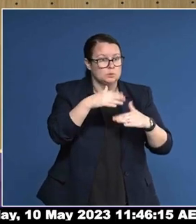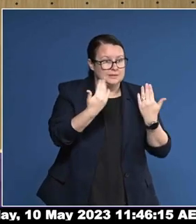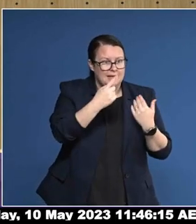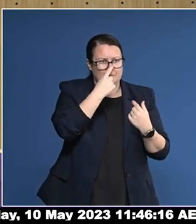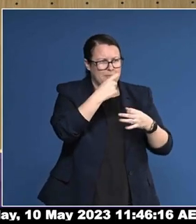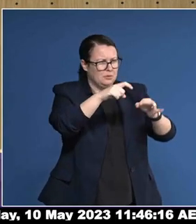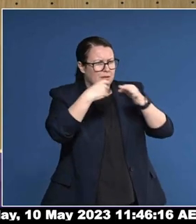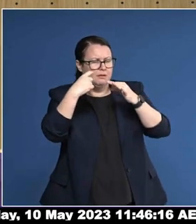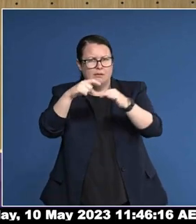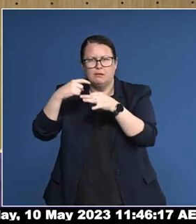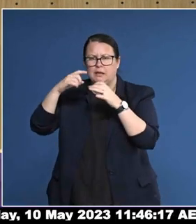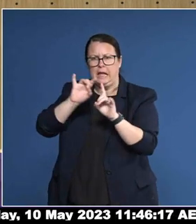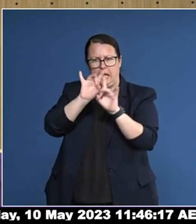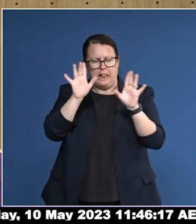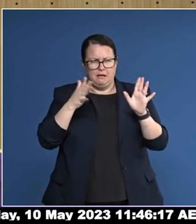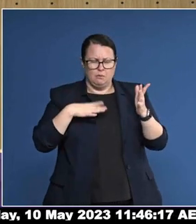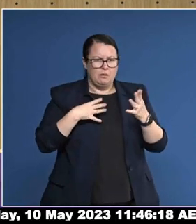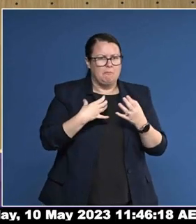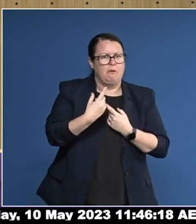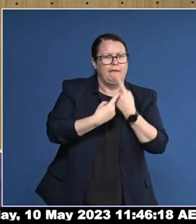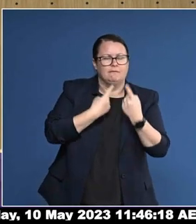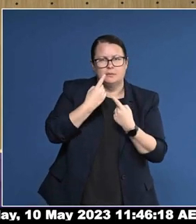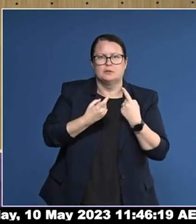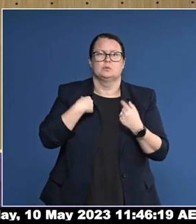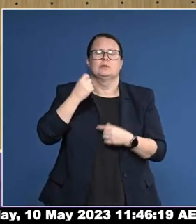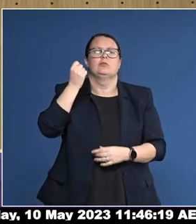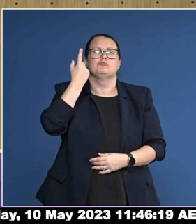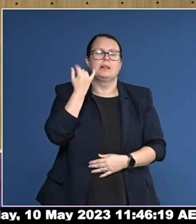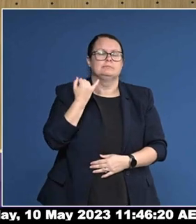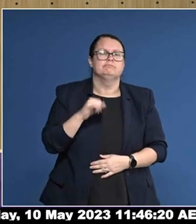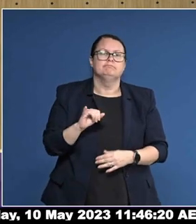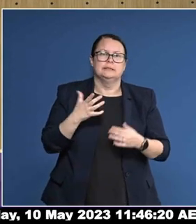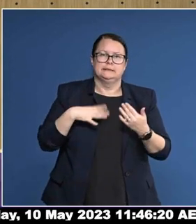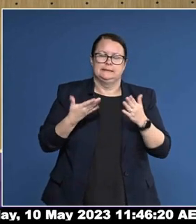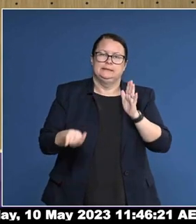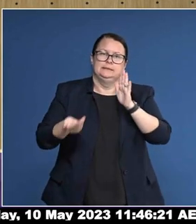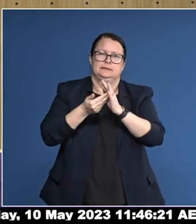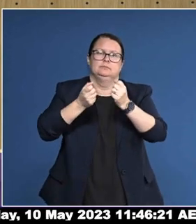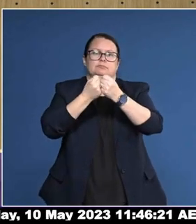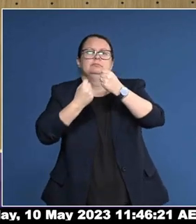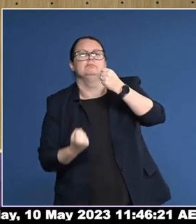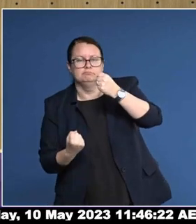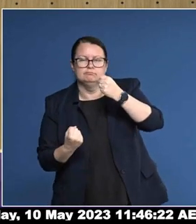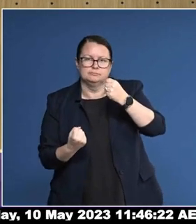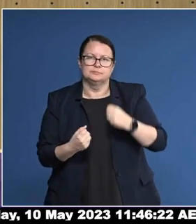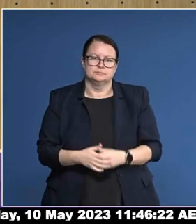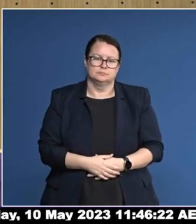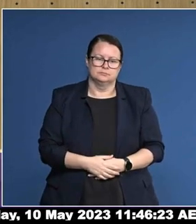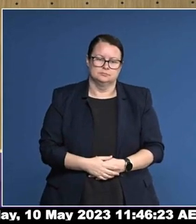and clarification from schools, so we realised that our definition required a little more detail and so issued that advice.